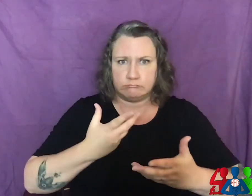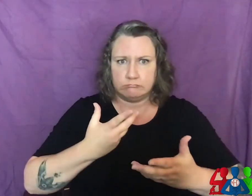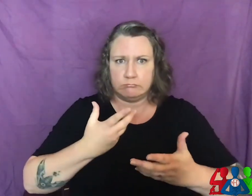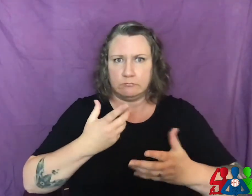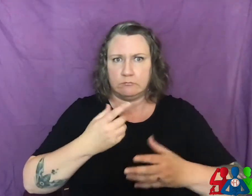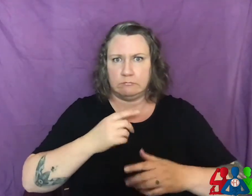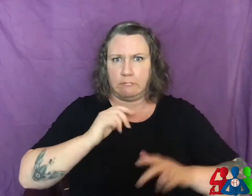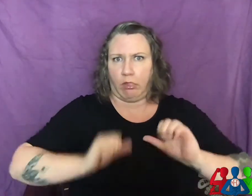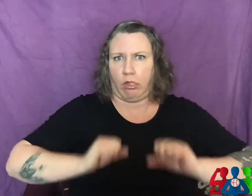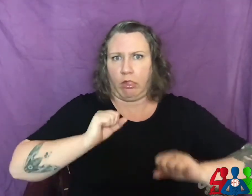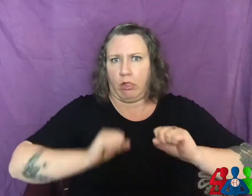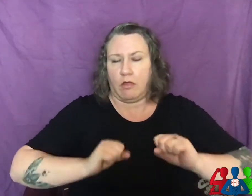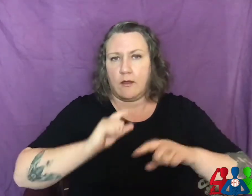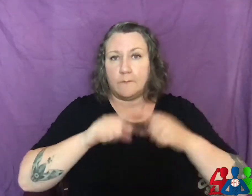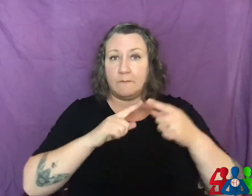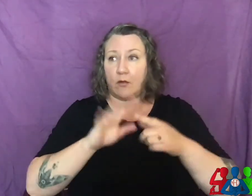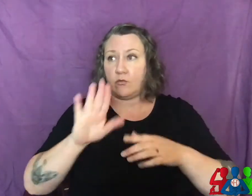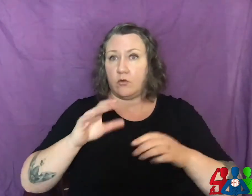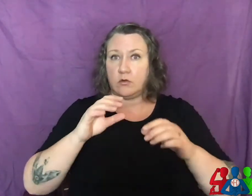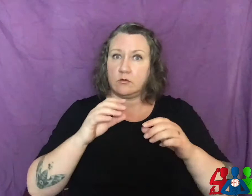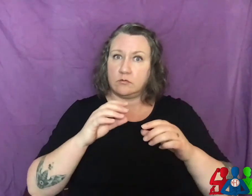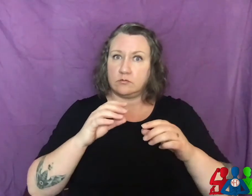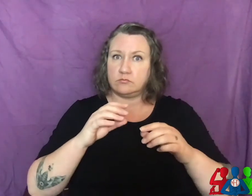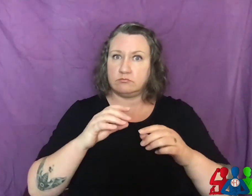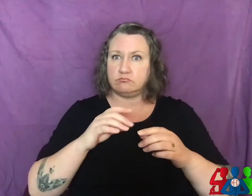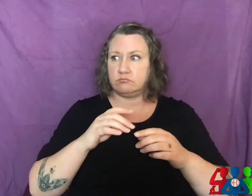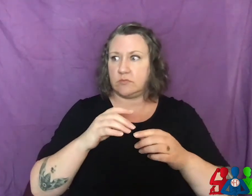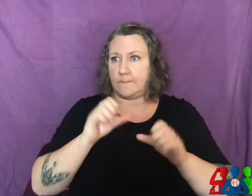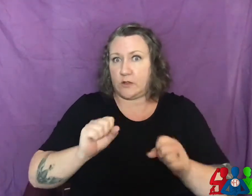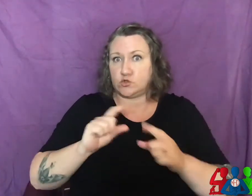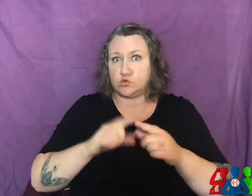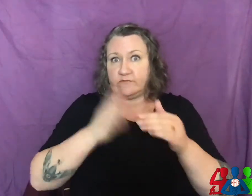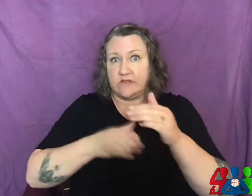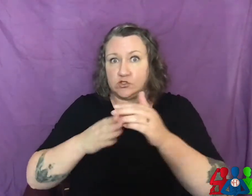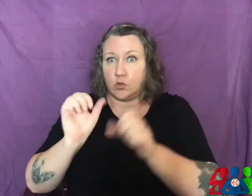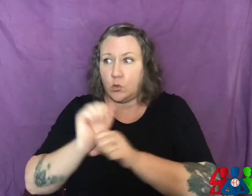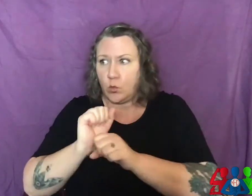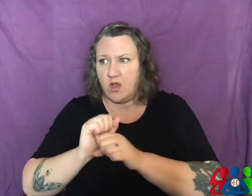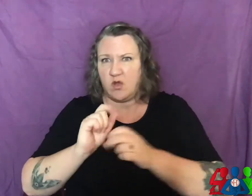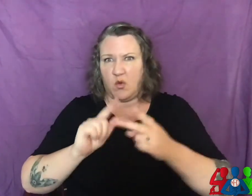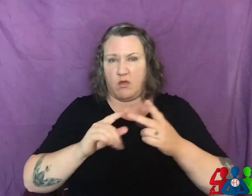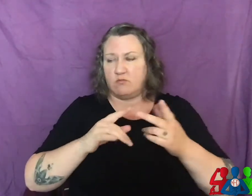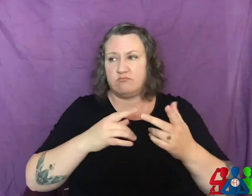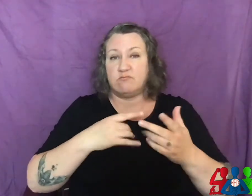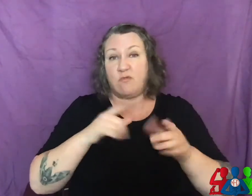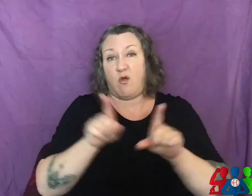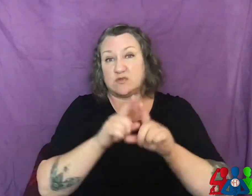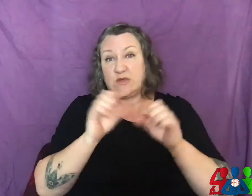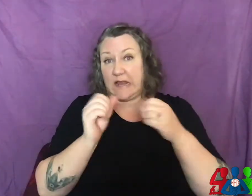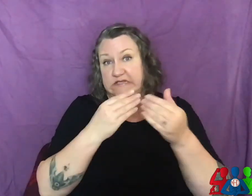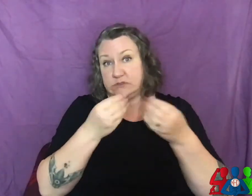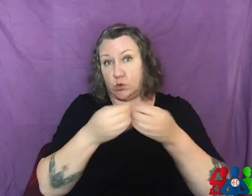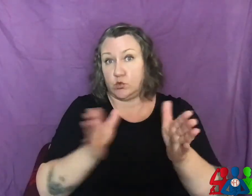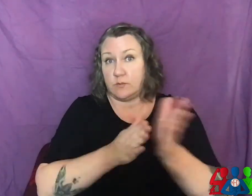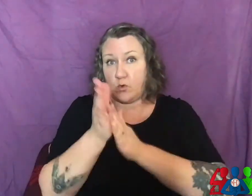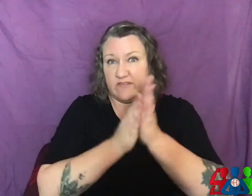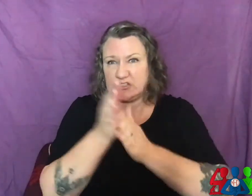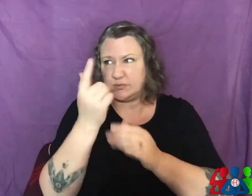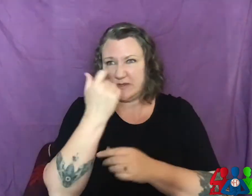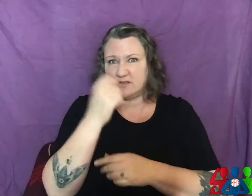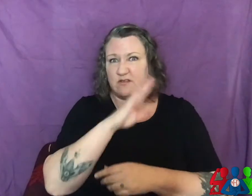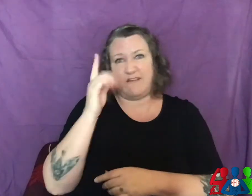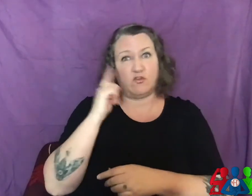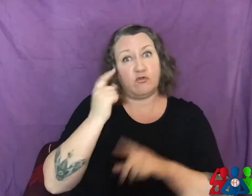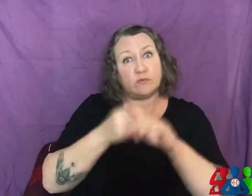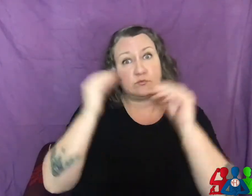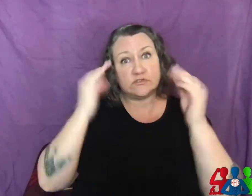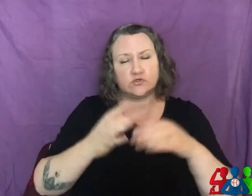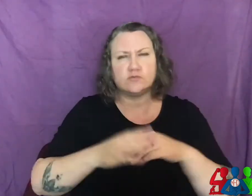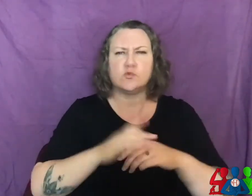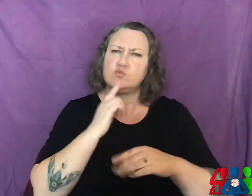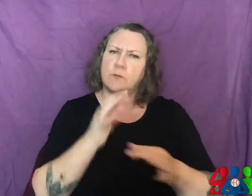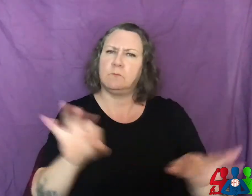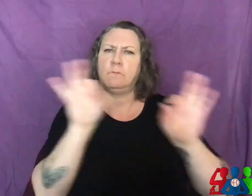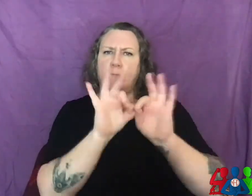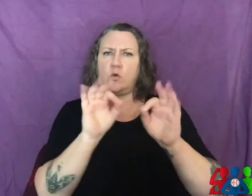timely manner, these students may feel stuck and not confident in the work that they're doing.